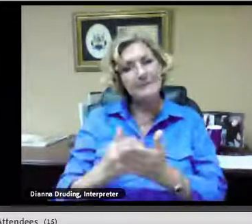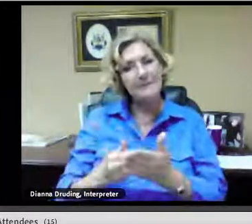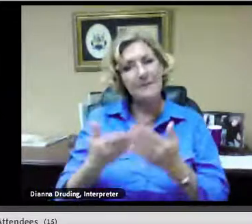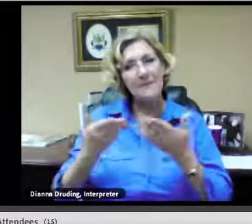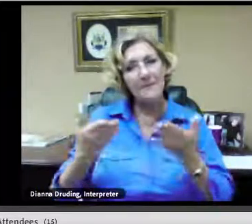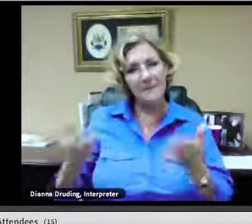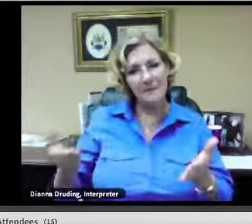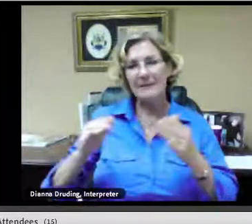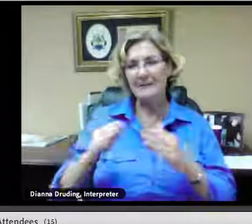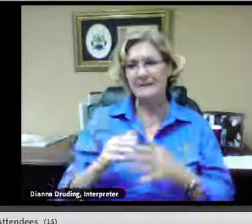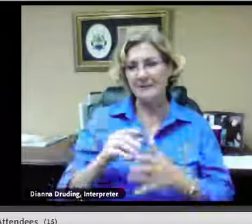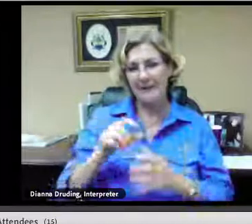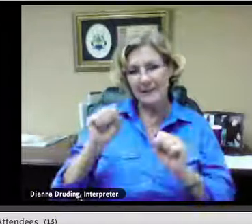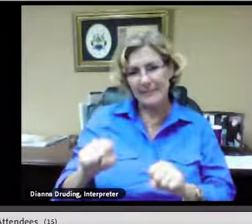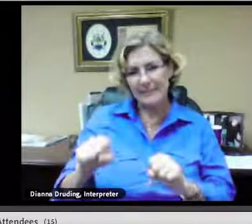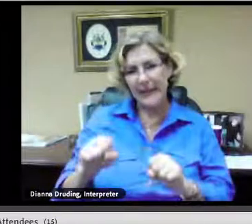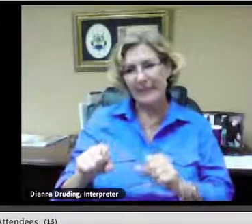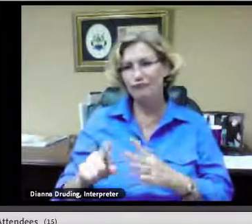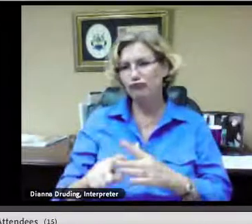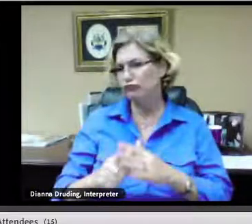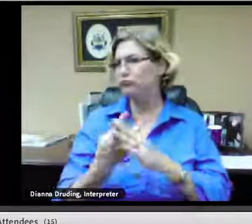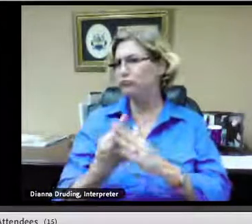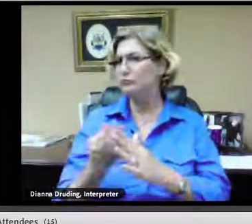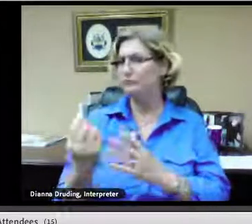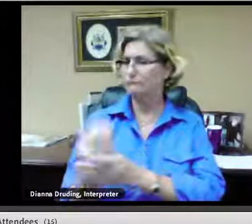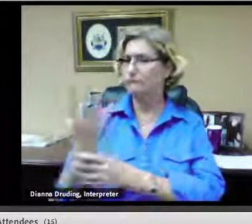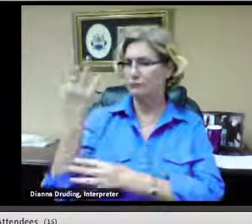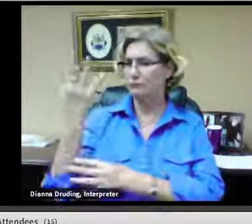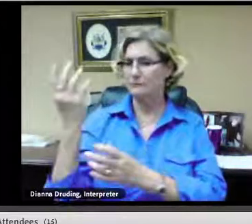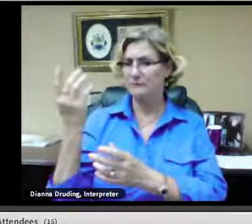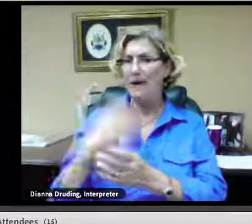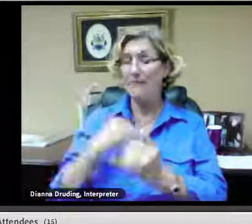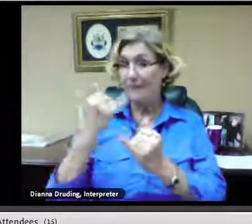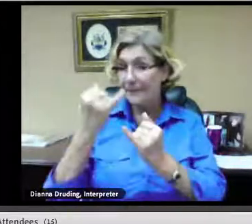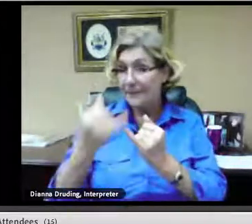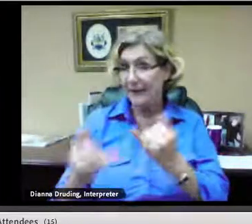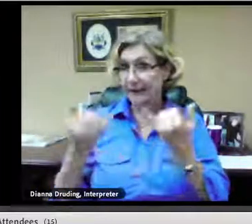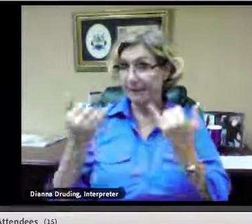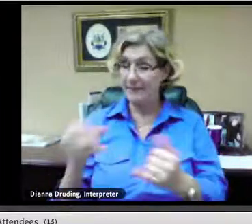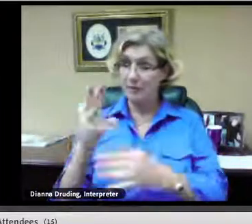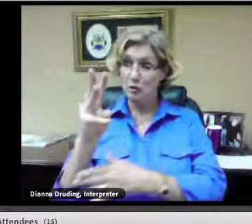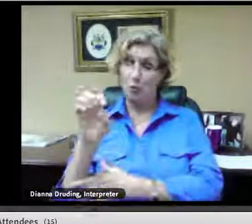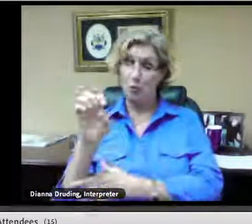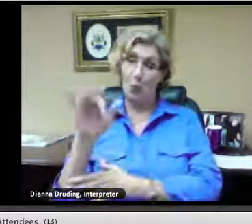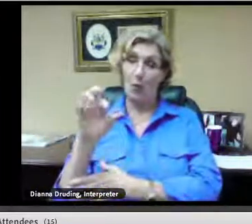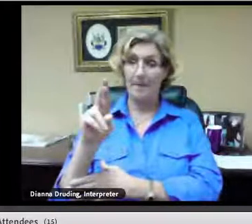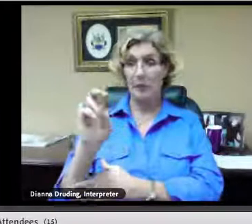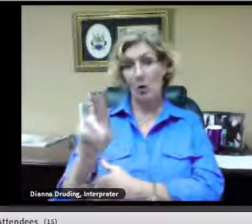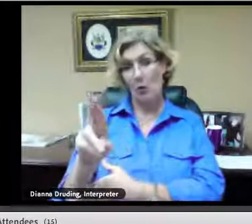And my ultimate goal is that, by the end of the webinar, you have more questions than answers